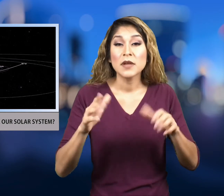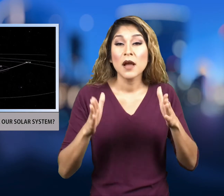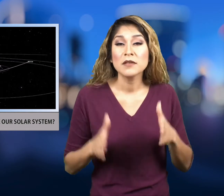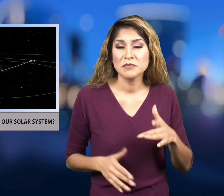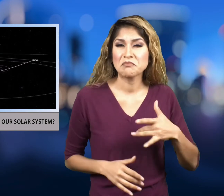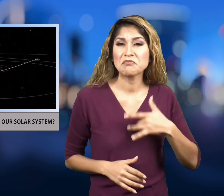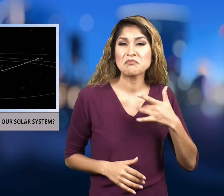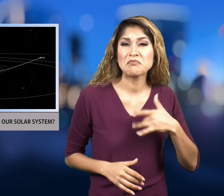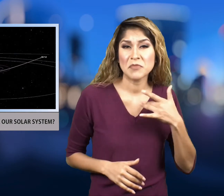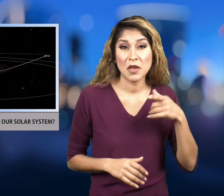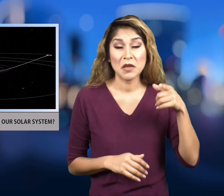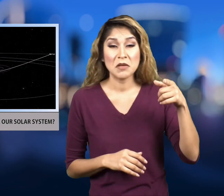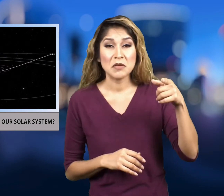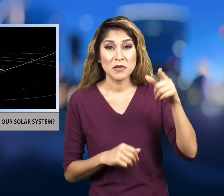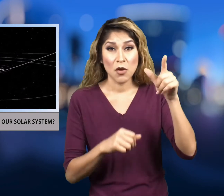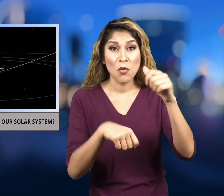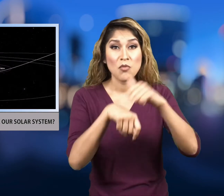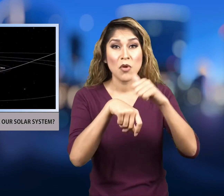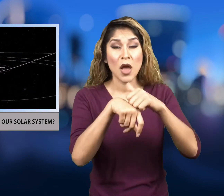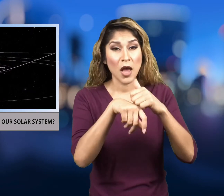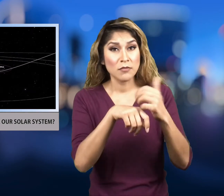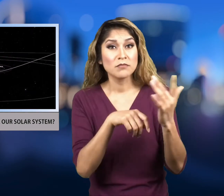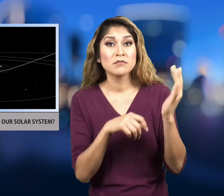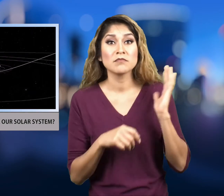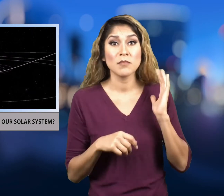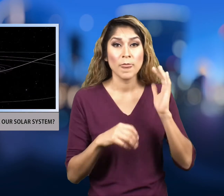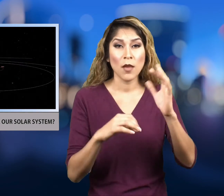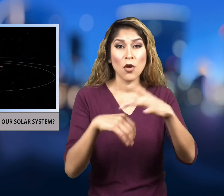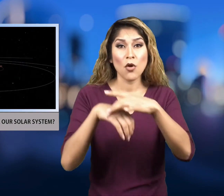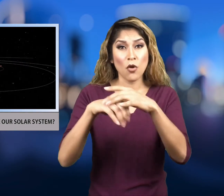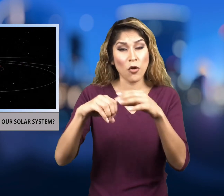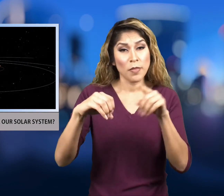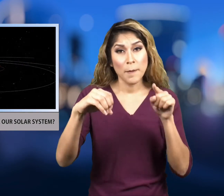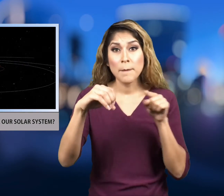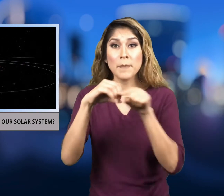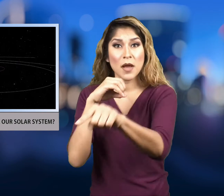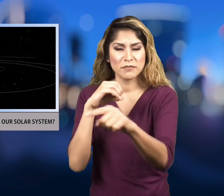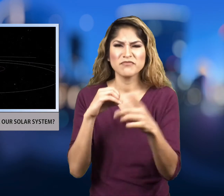And scientists think it passed by Earth five days before that.